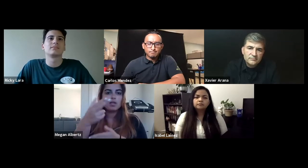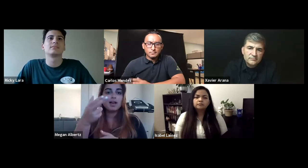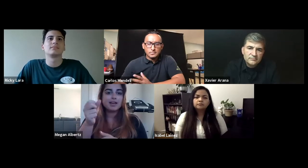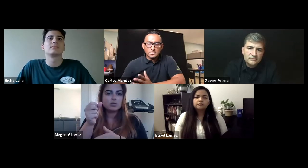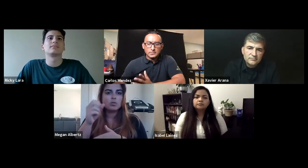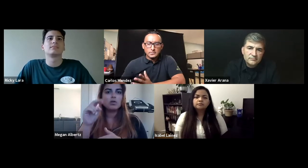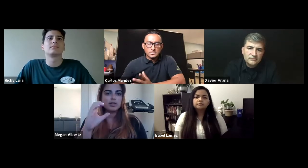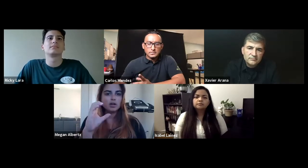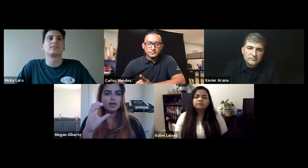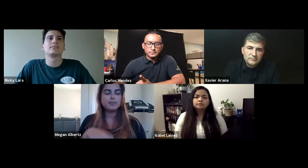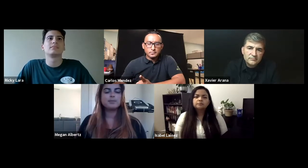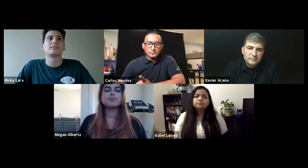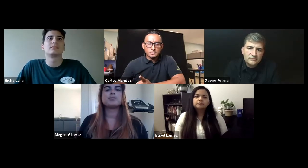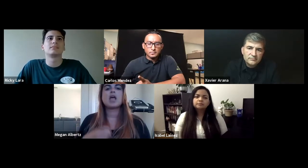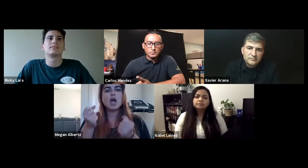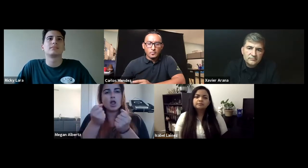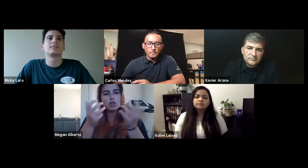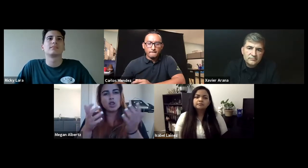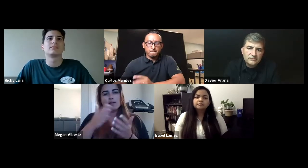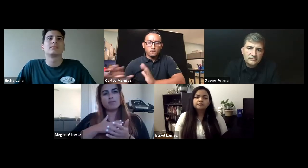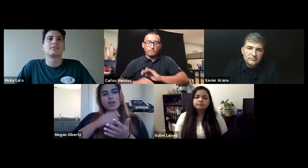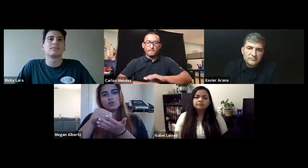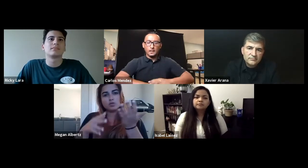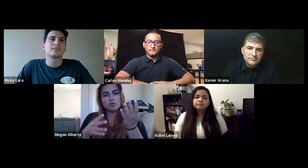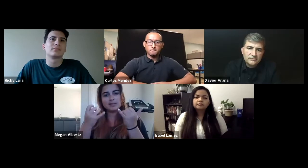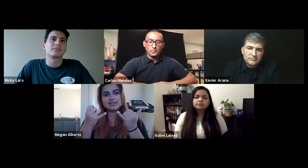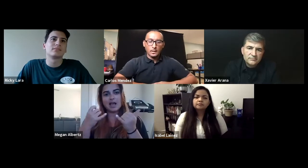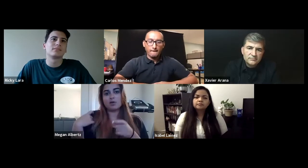in a mainstream high school in North Carolina,